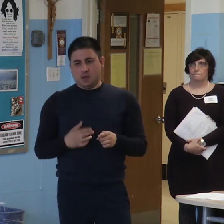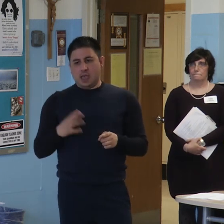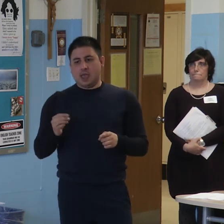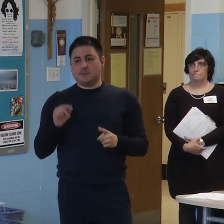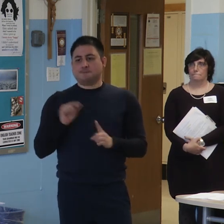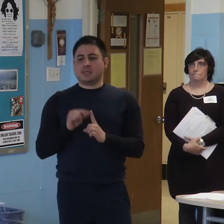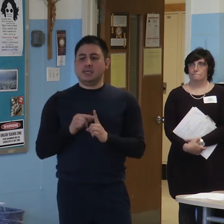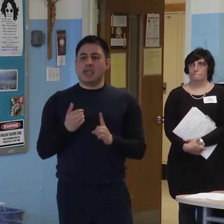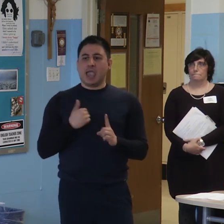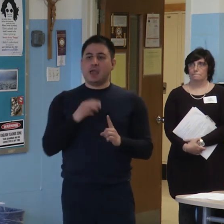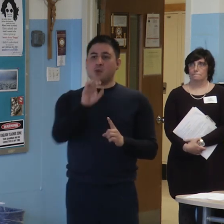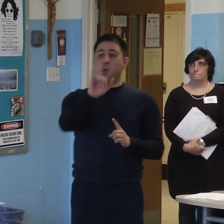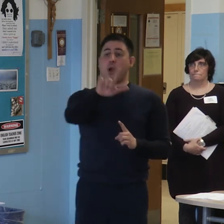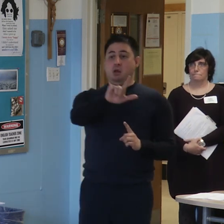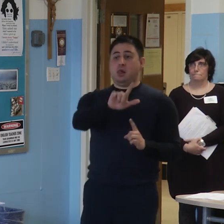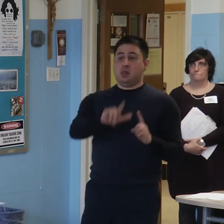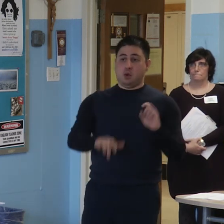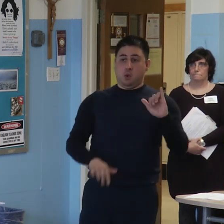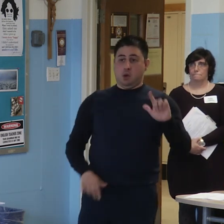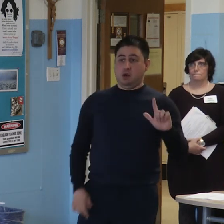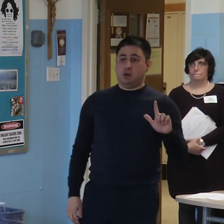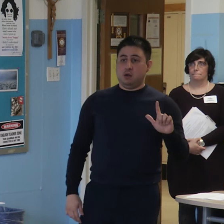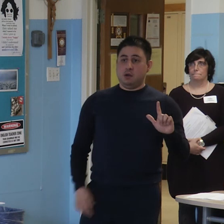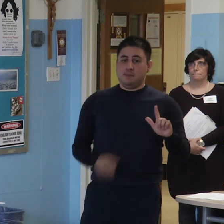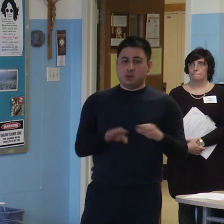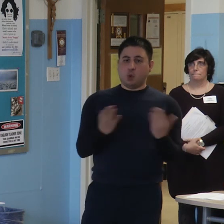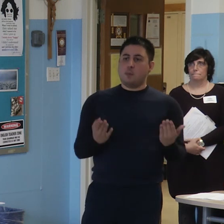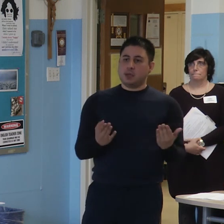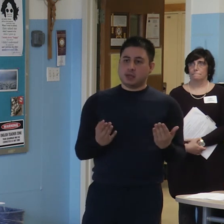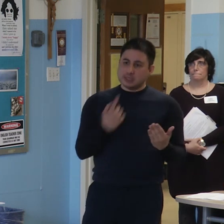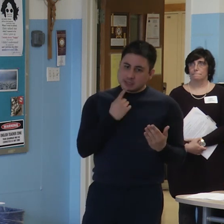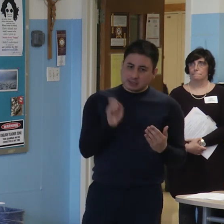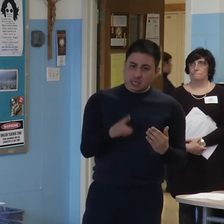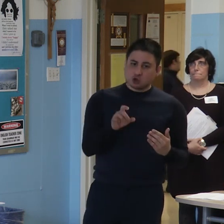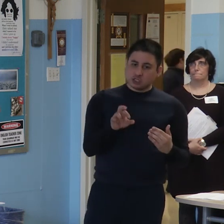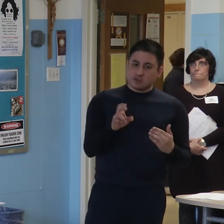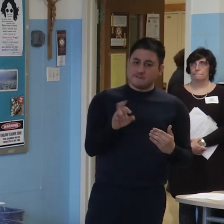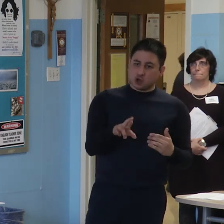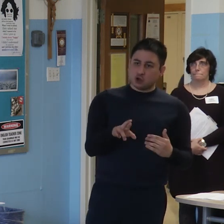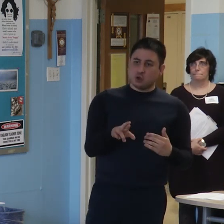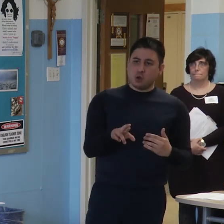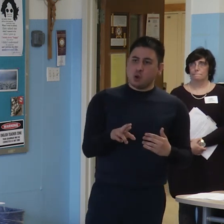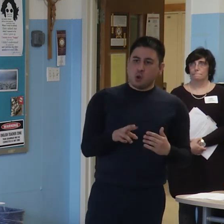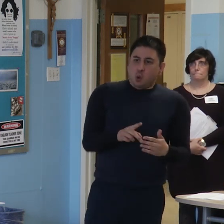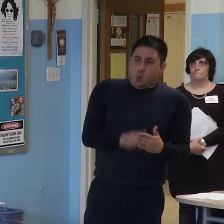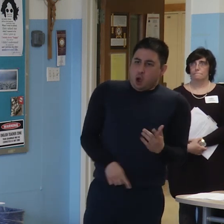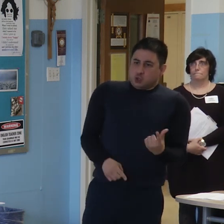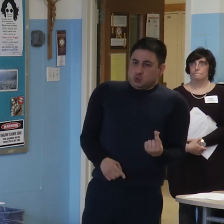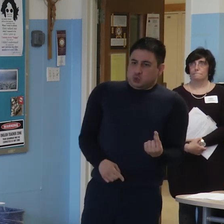had the oils and he had it open, and I said, "Christopher, what are you doing?" And he